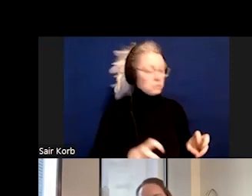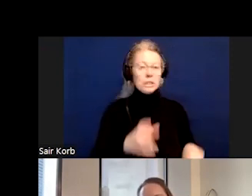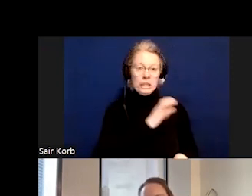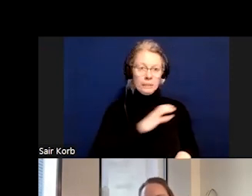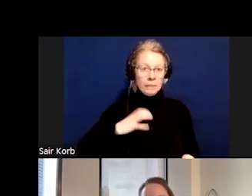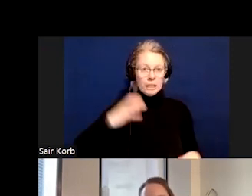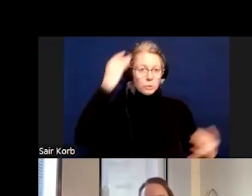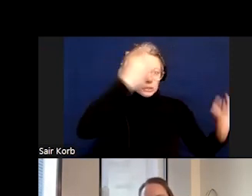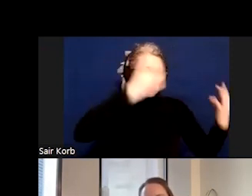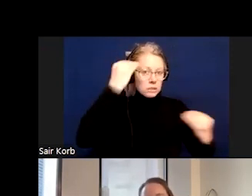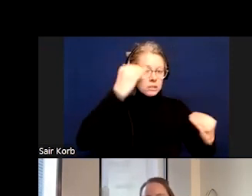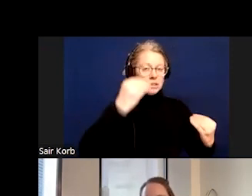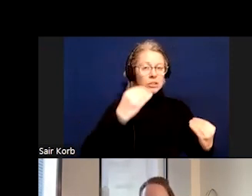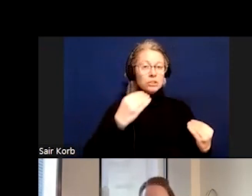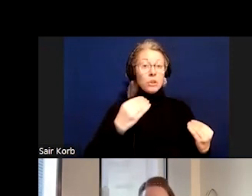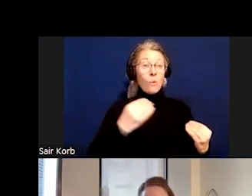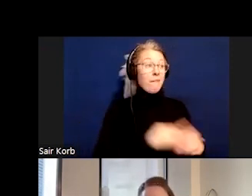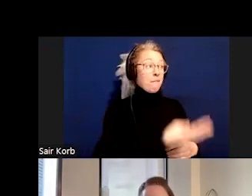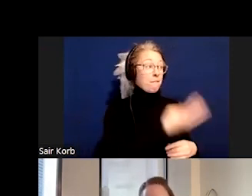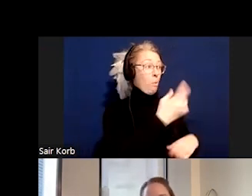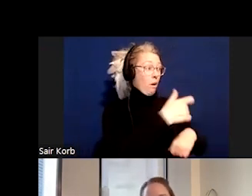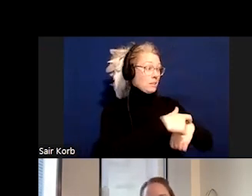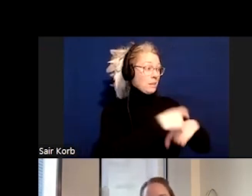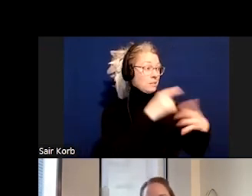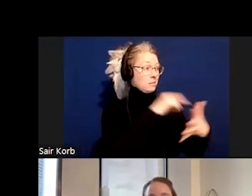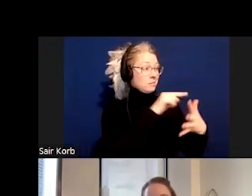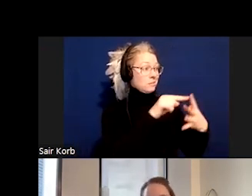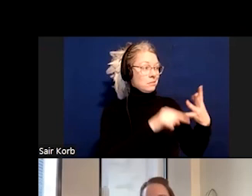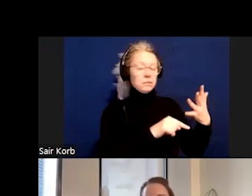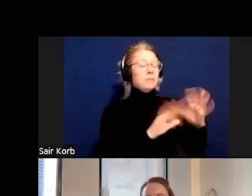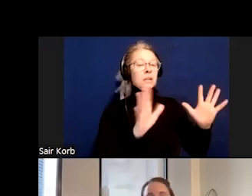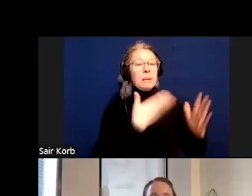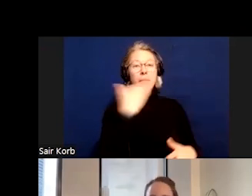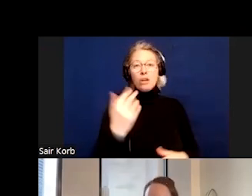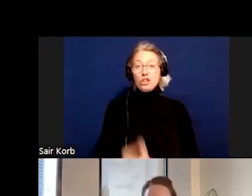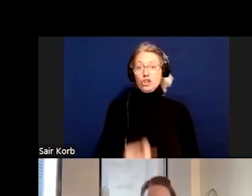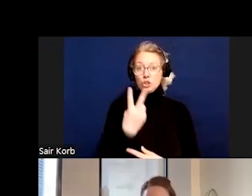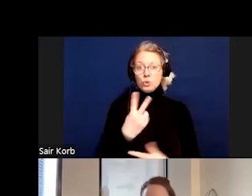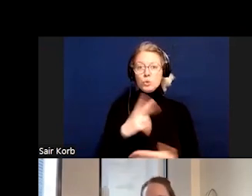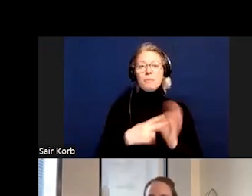to two intakes is really intended to help a team to provide much better support for